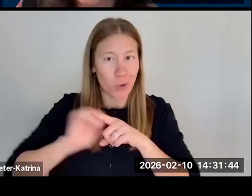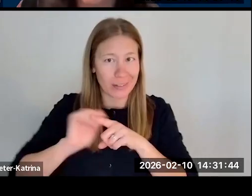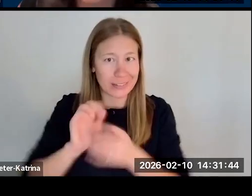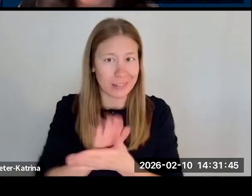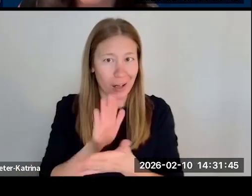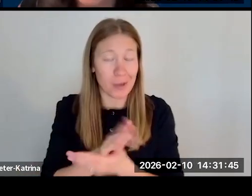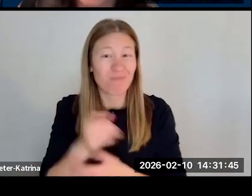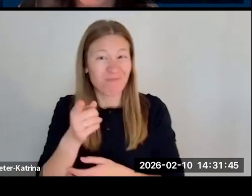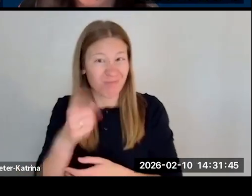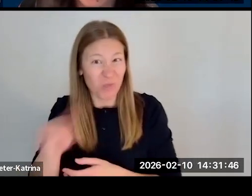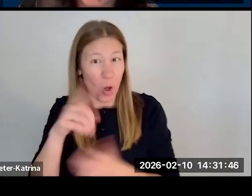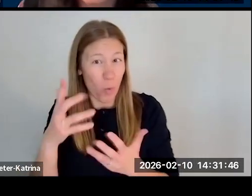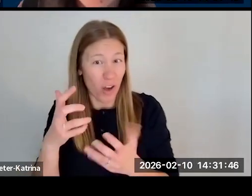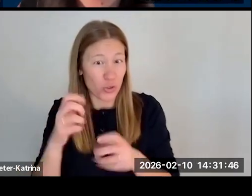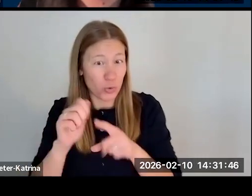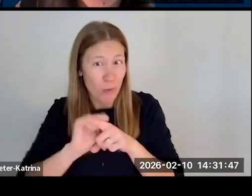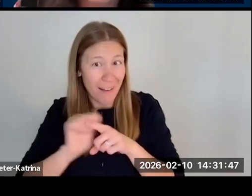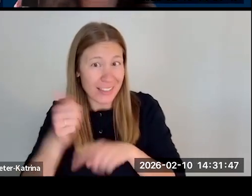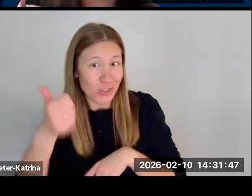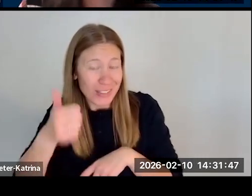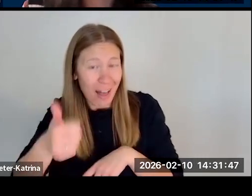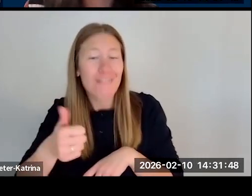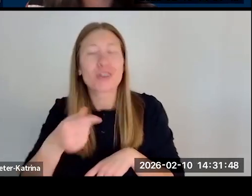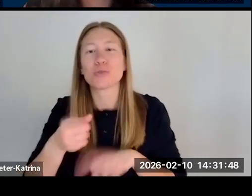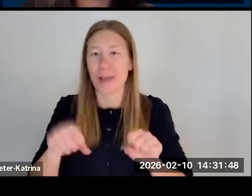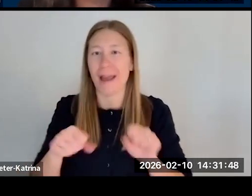to follow along on their own device. And the second one is